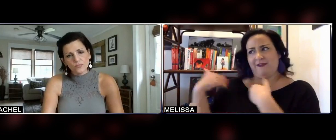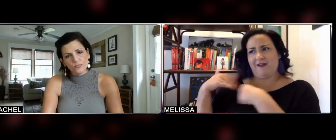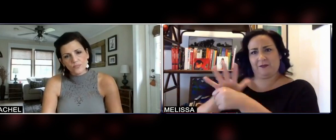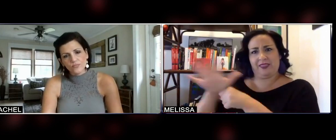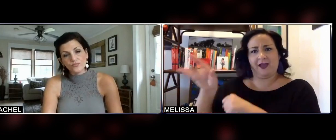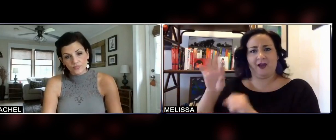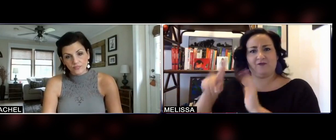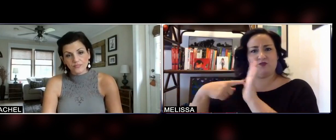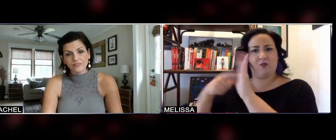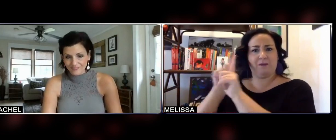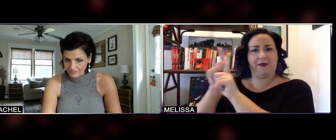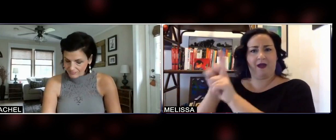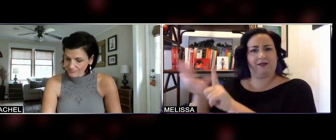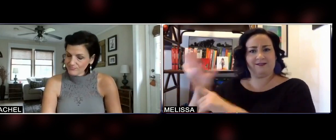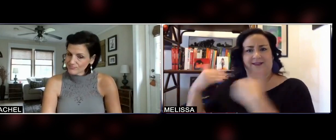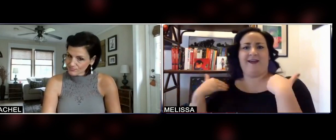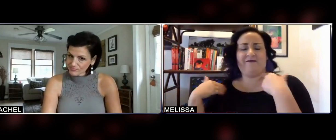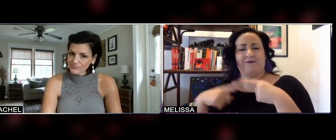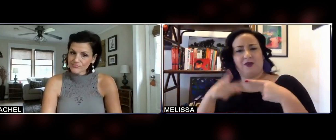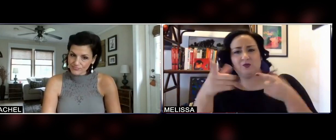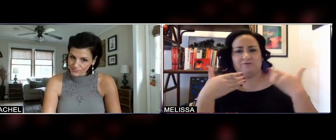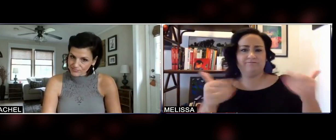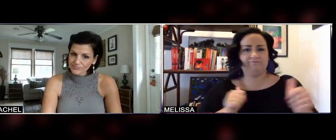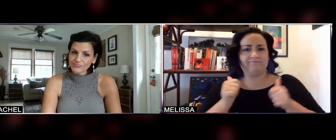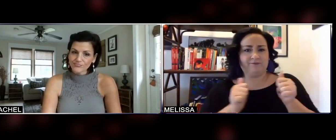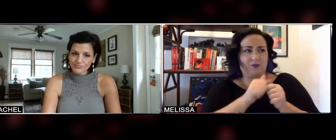having role models they need yet you chose to work